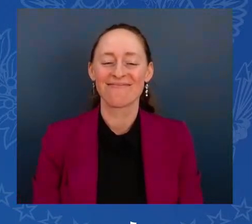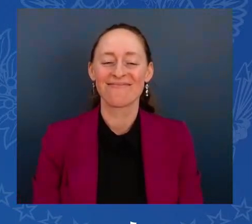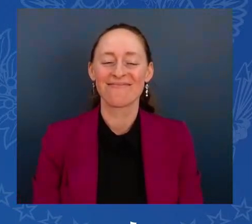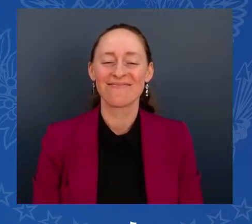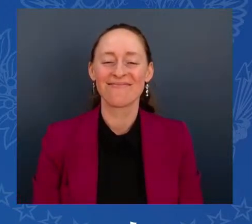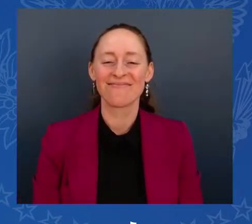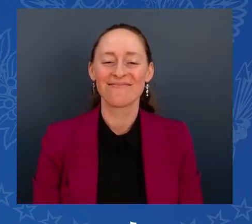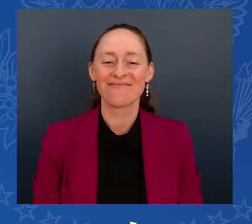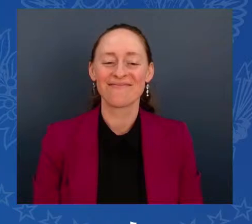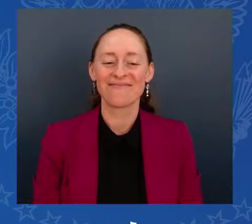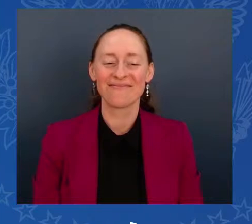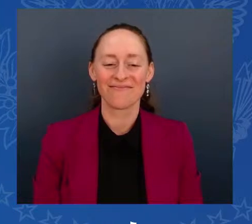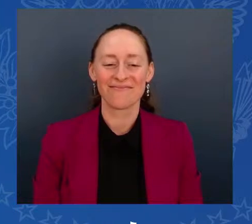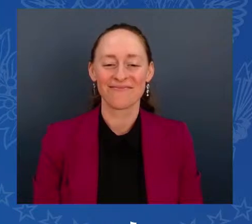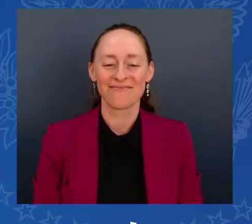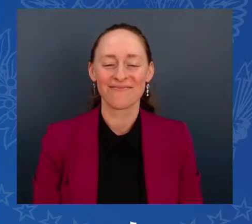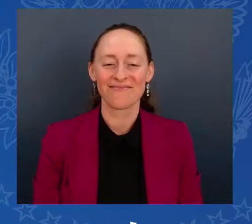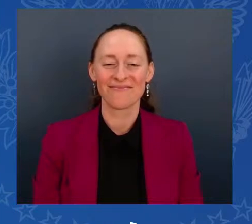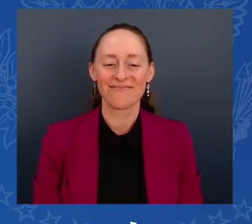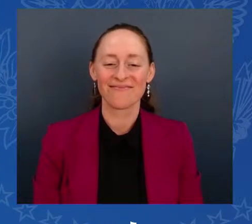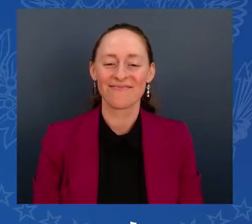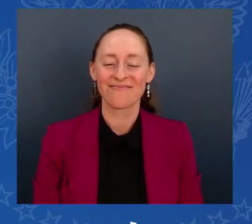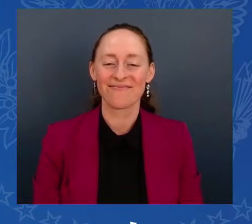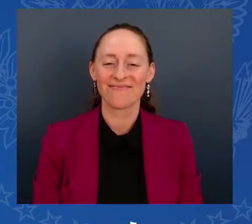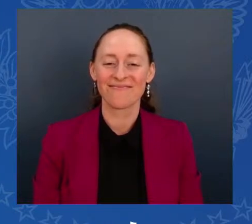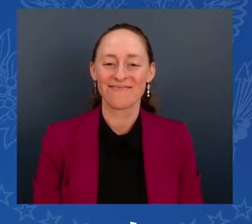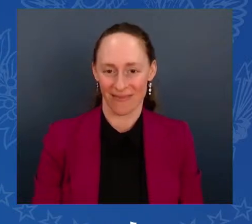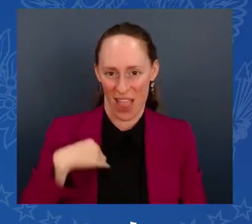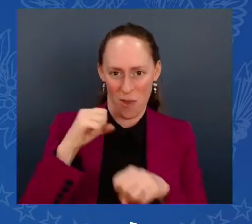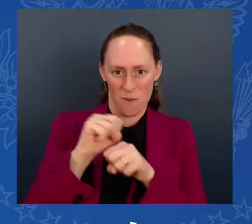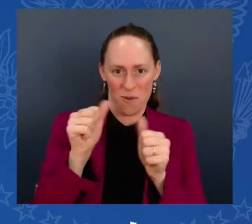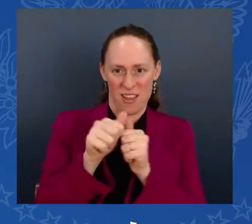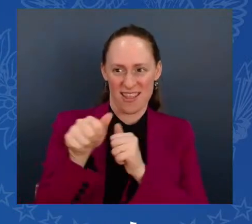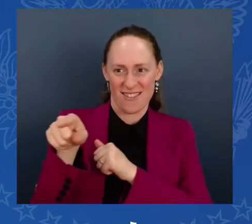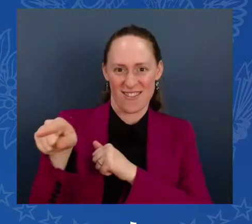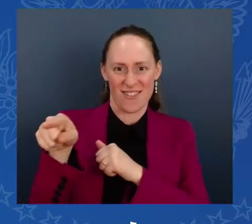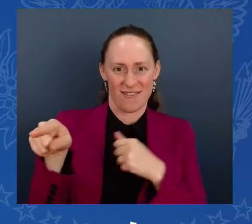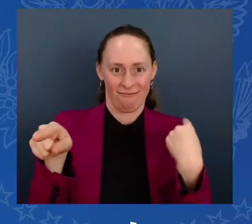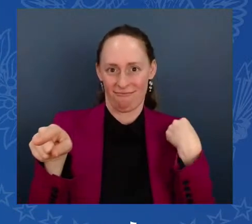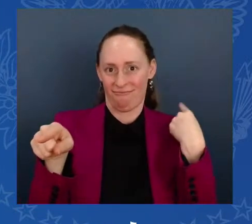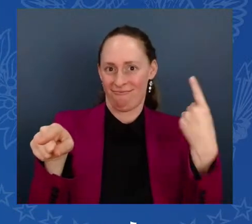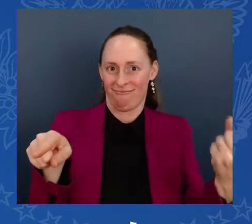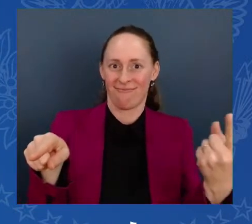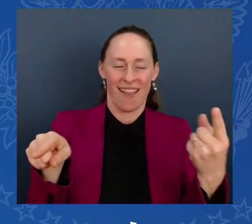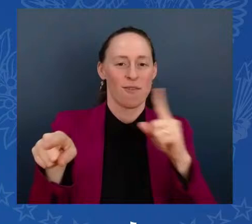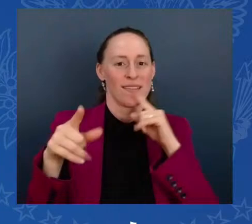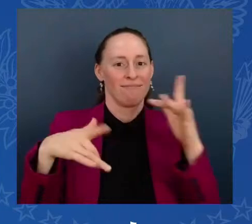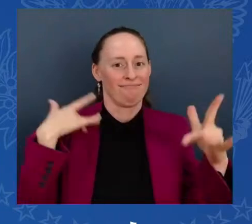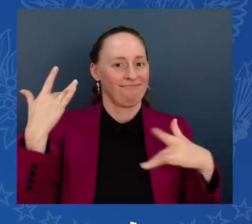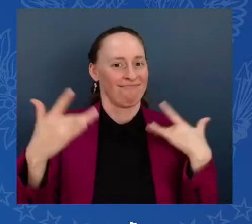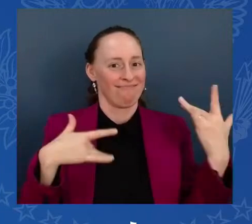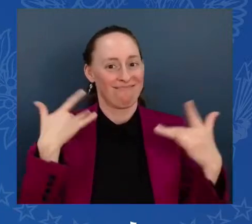And I've worked with her over the years. I'm telling you, Maryland, you're going to do a great thing when you send her to the United States Senate.